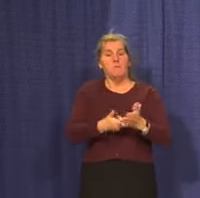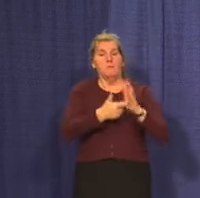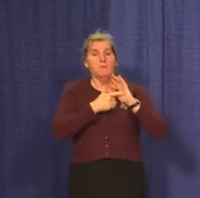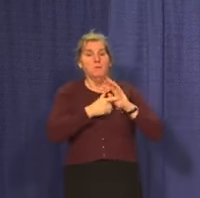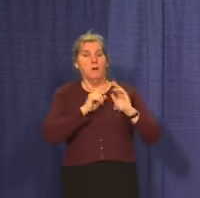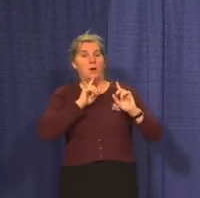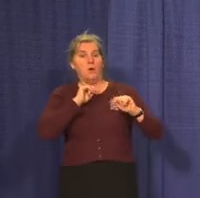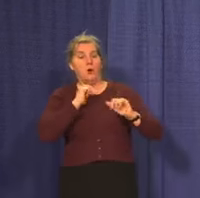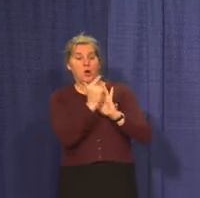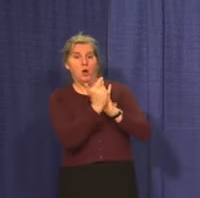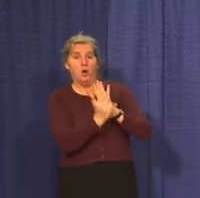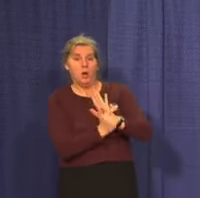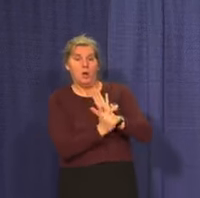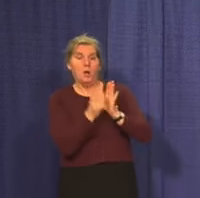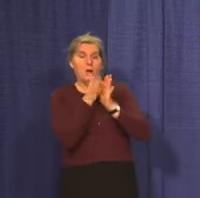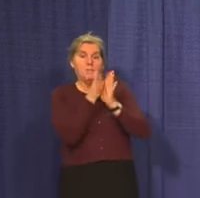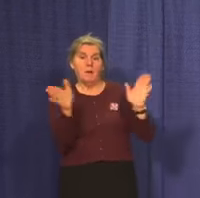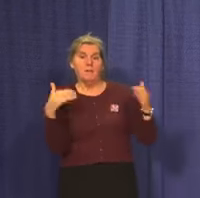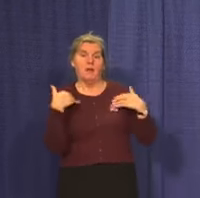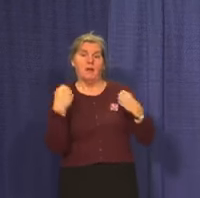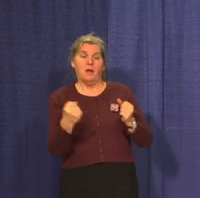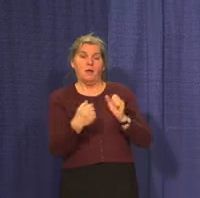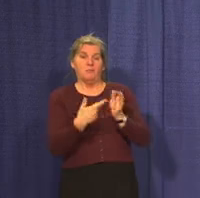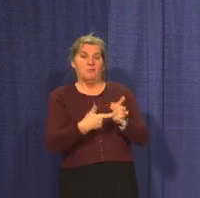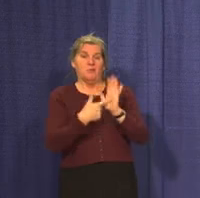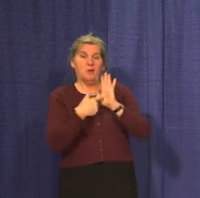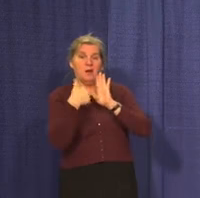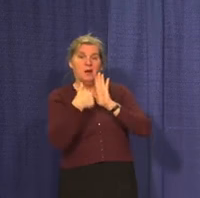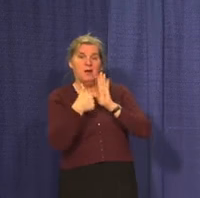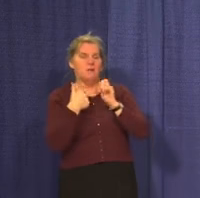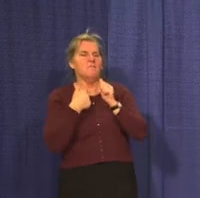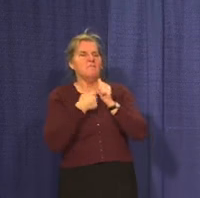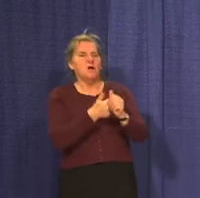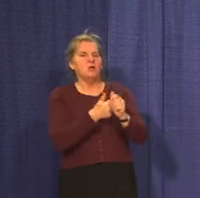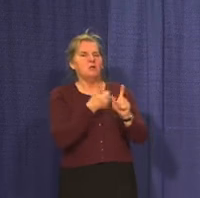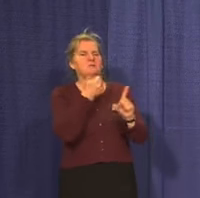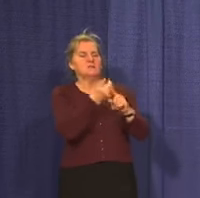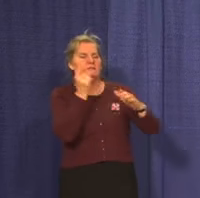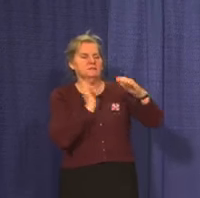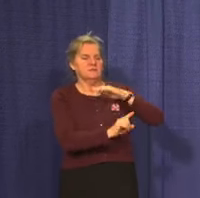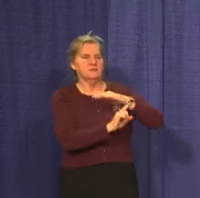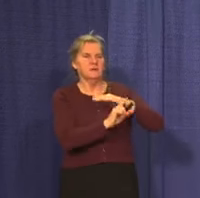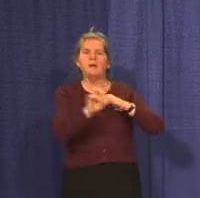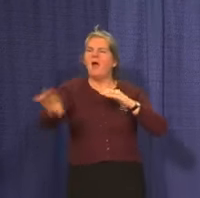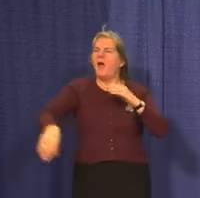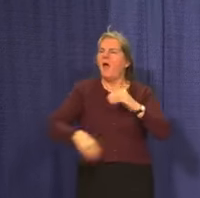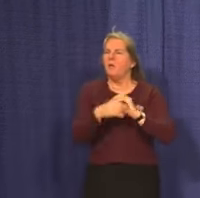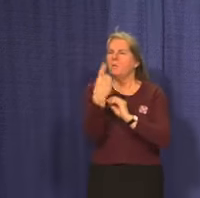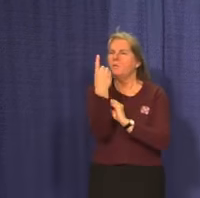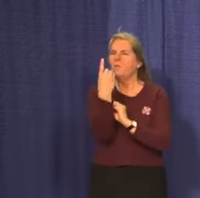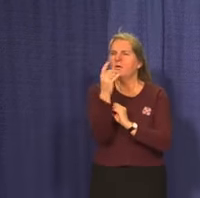REQUIRED TO BY LAW OR BY PUBLIC HEALTH. THEN THERE IS THE SEVENTH STEP OF THE SAFE SIX.